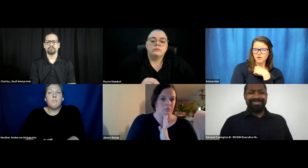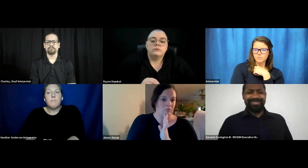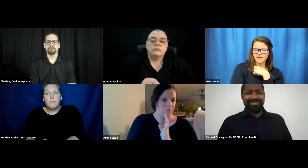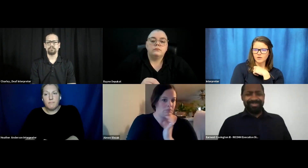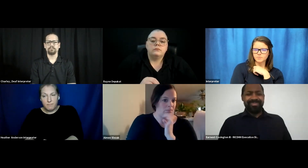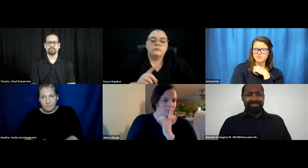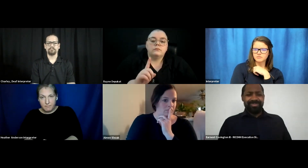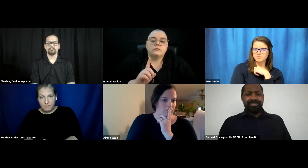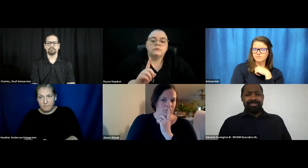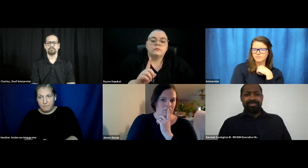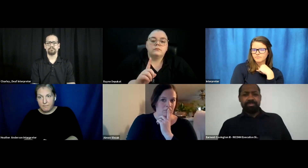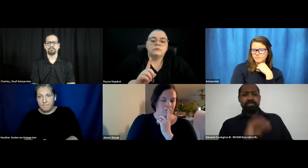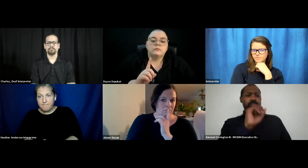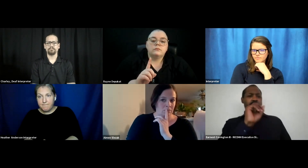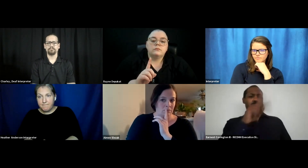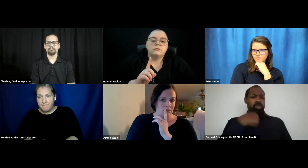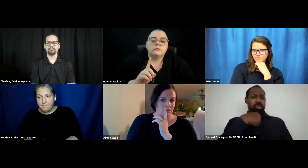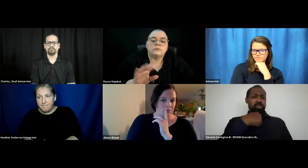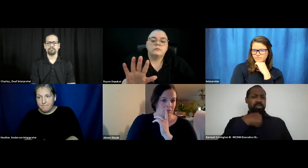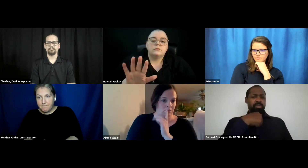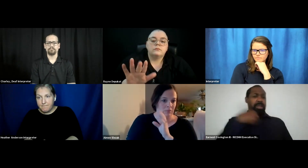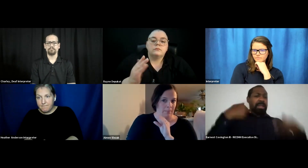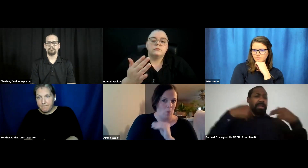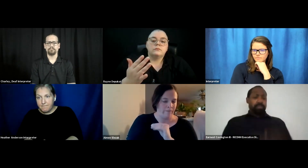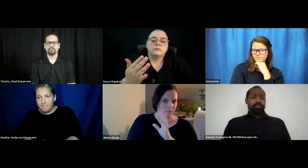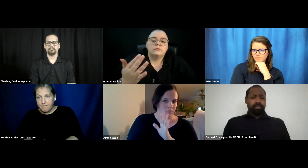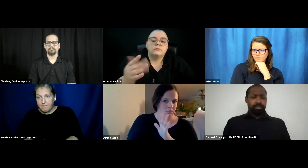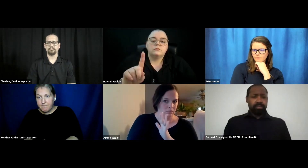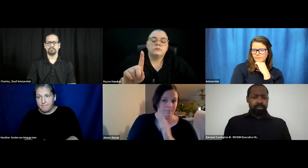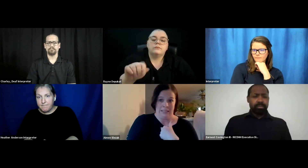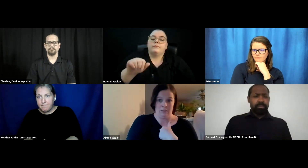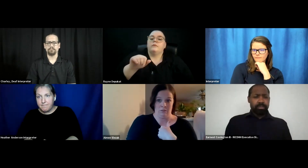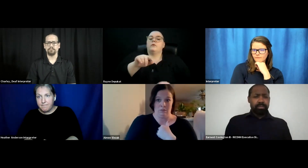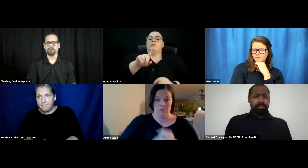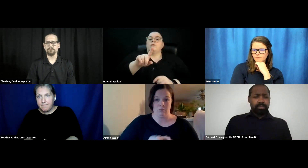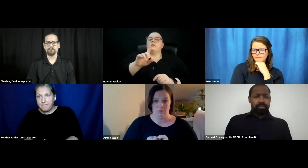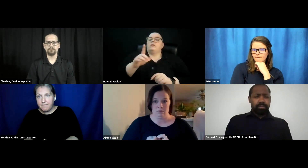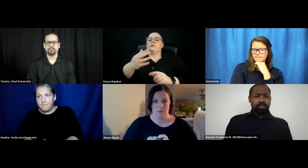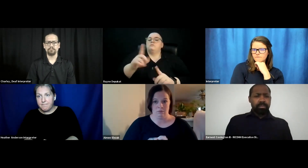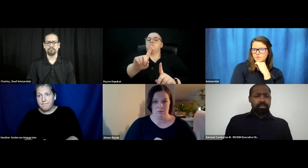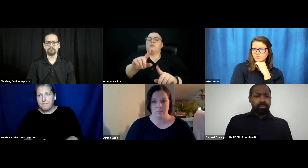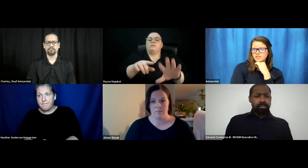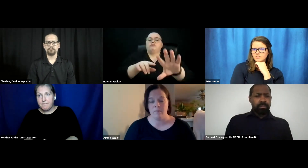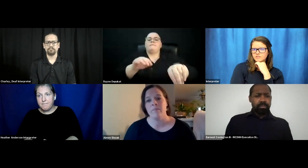Hope that helps.